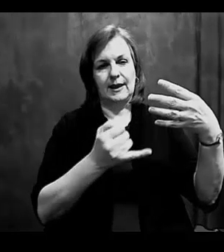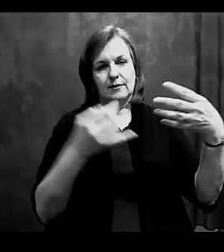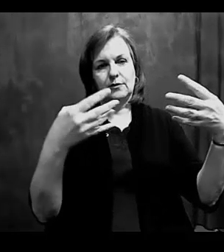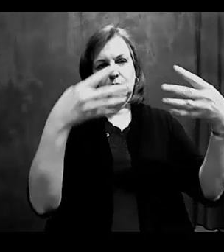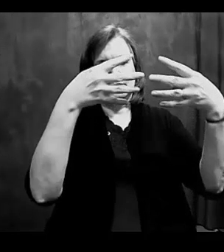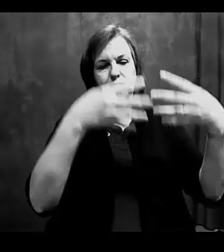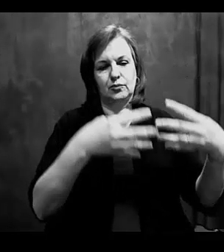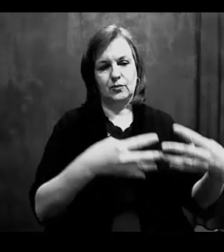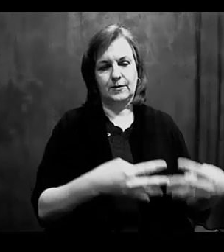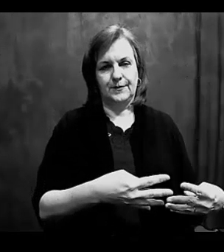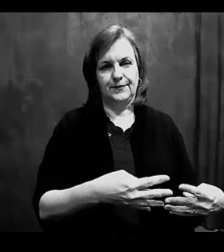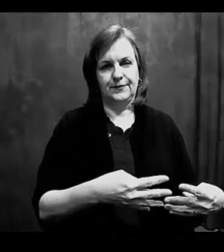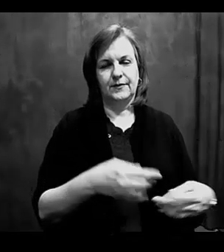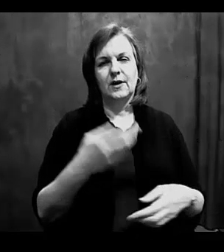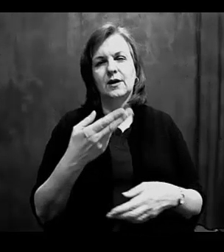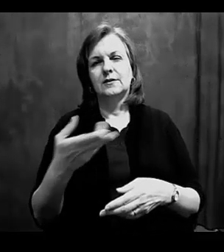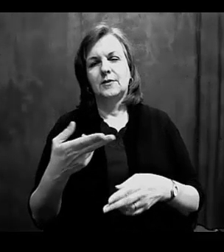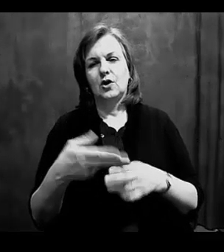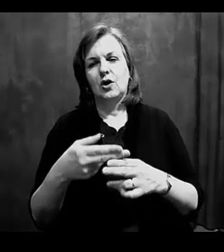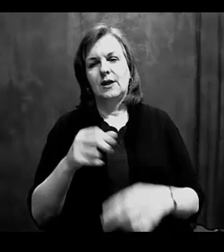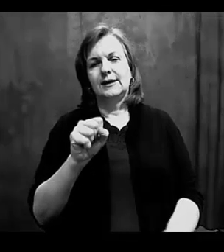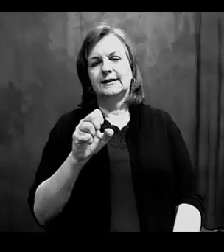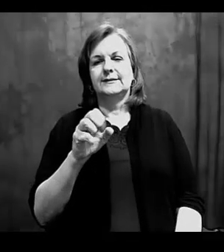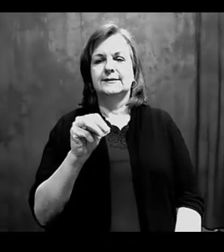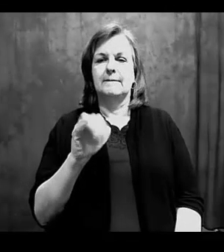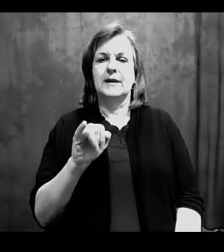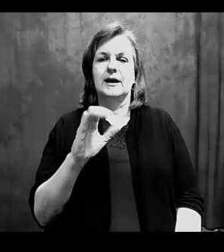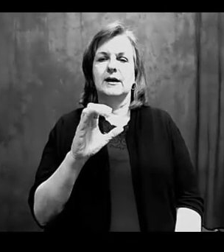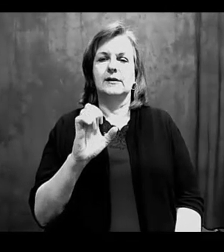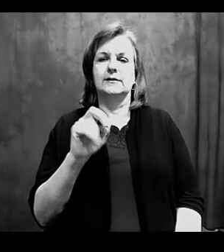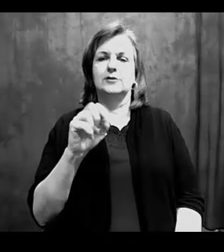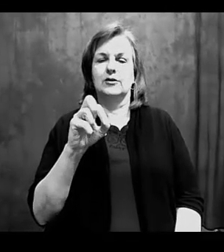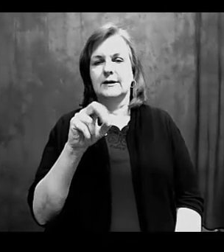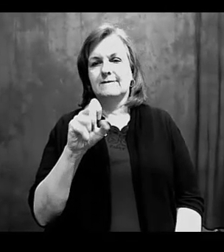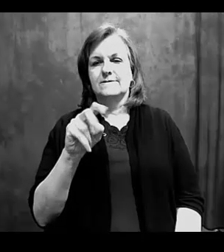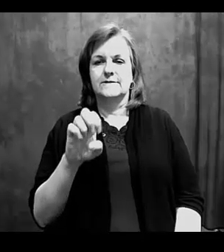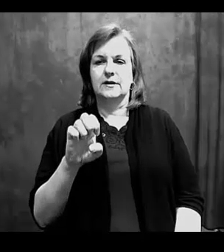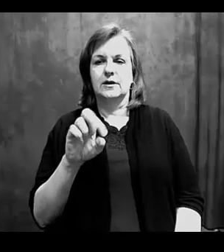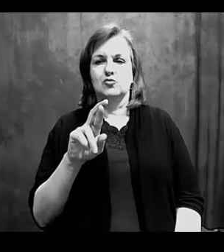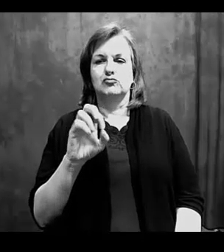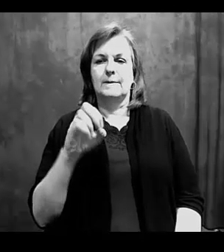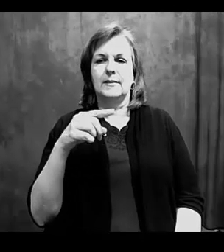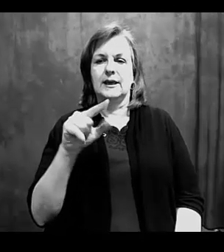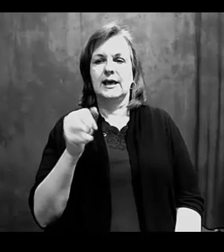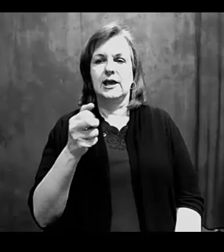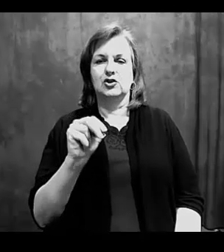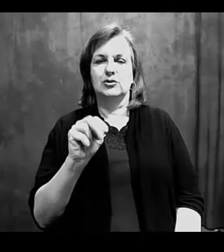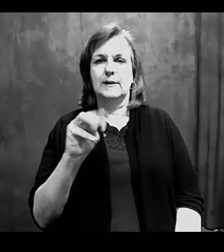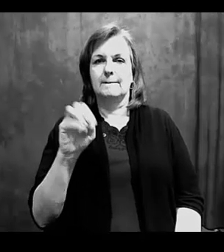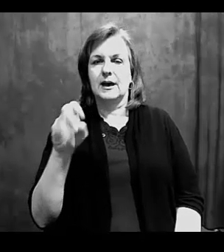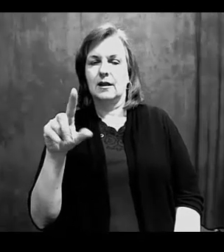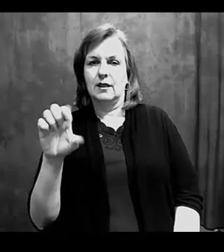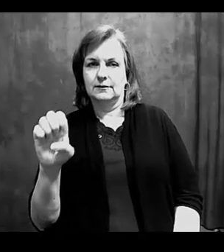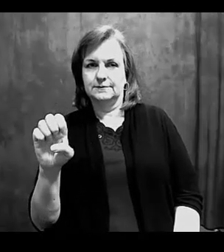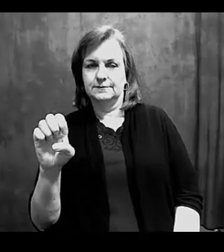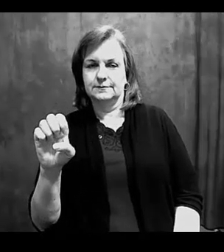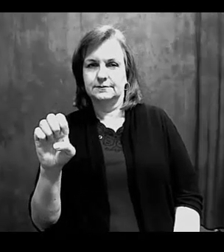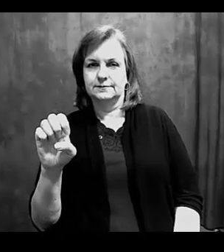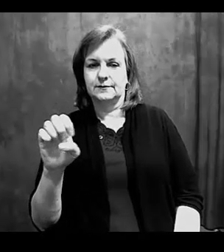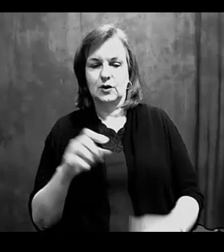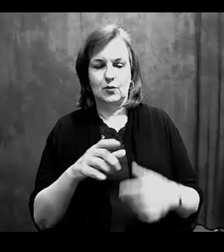for the new DNA so it is something called the semiconservative replication model